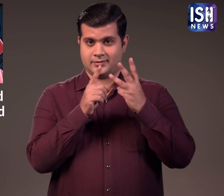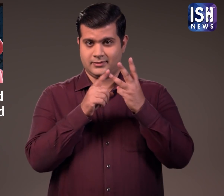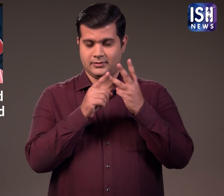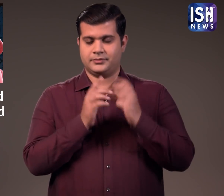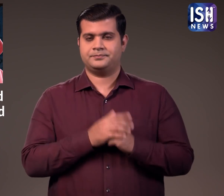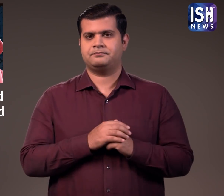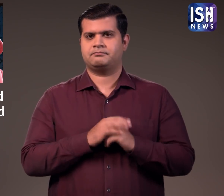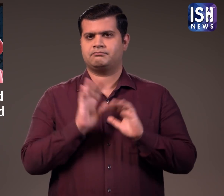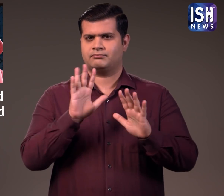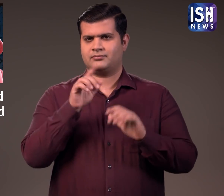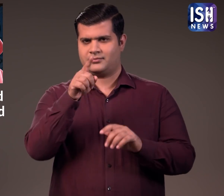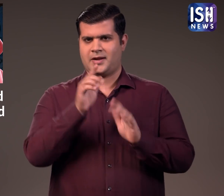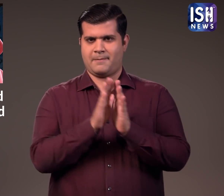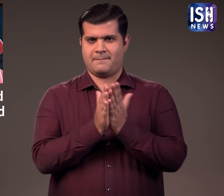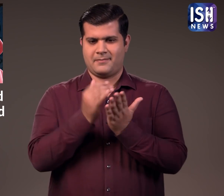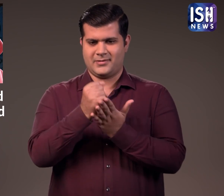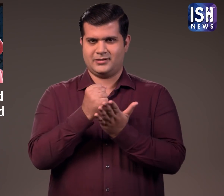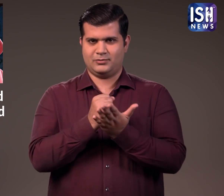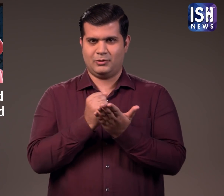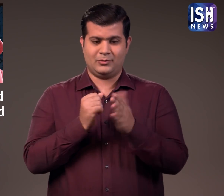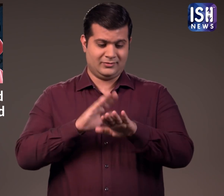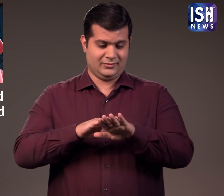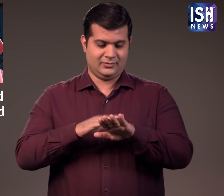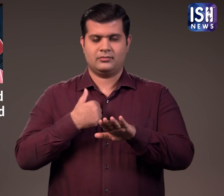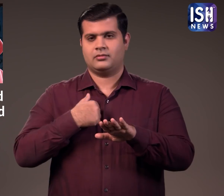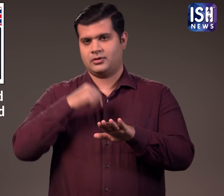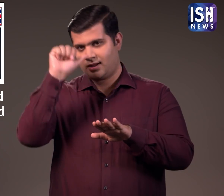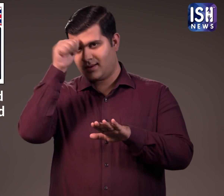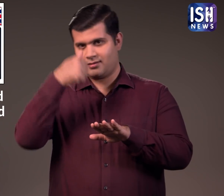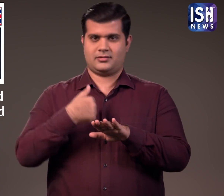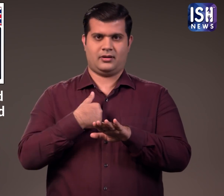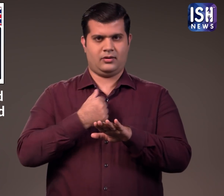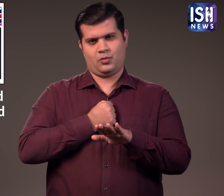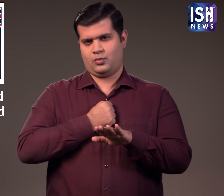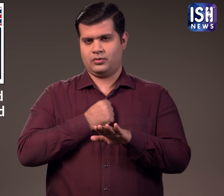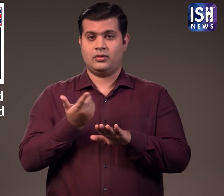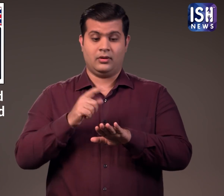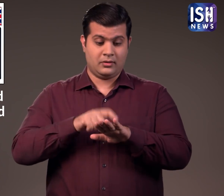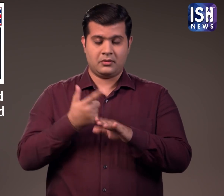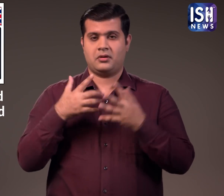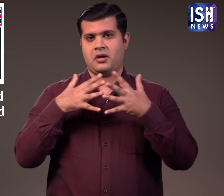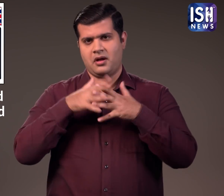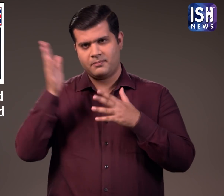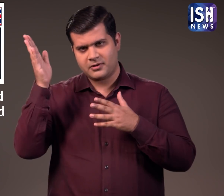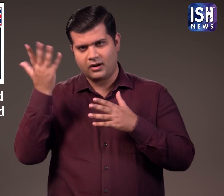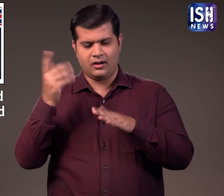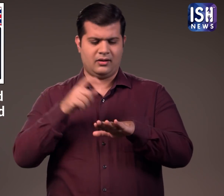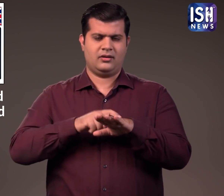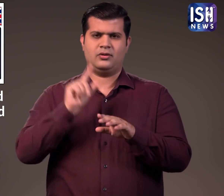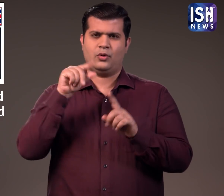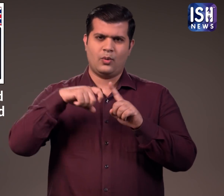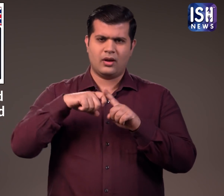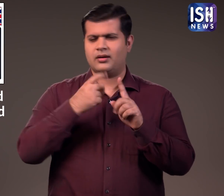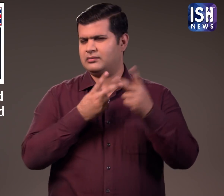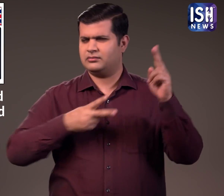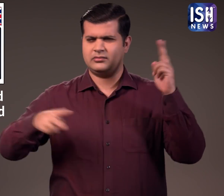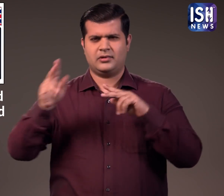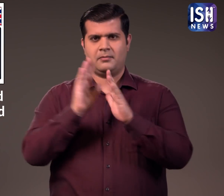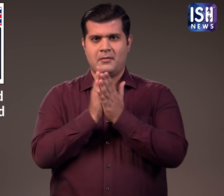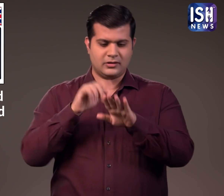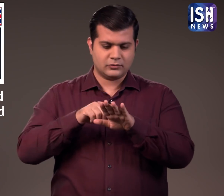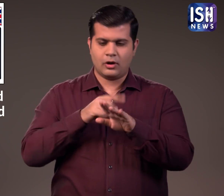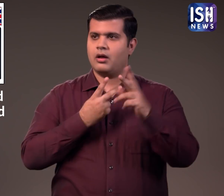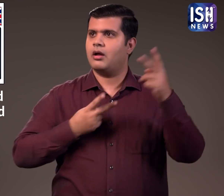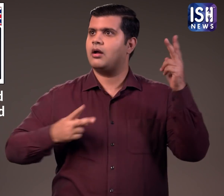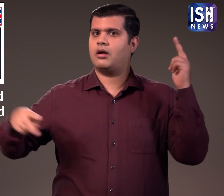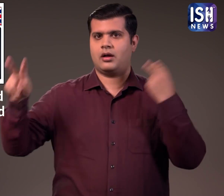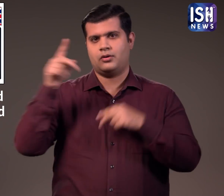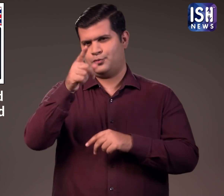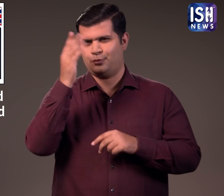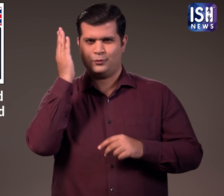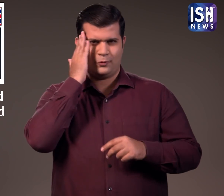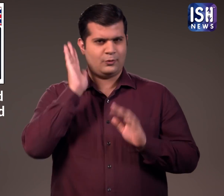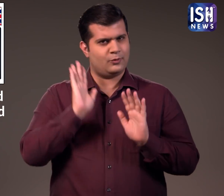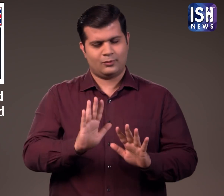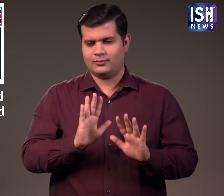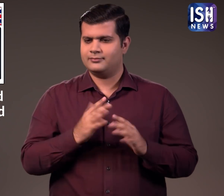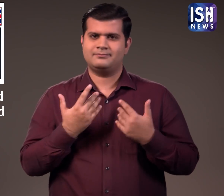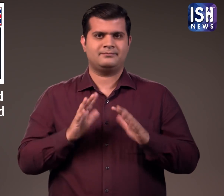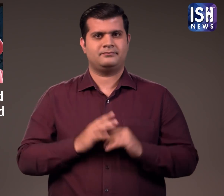3. Various countries have their own passport.